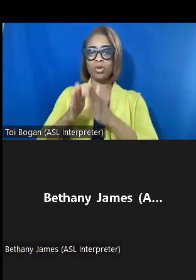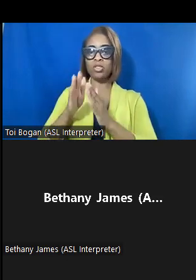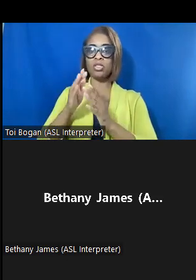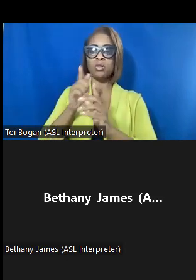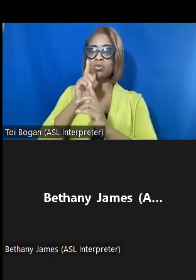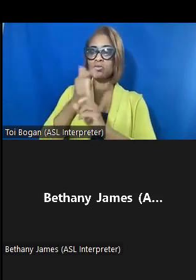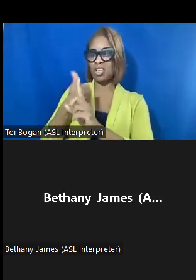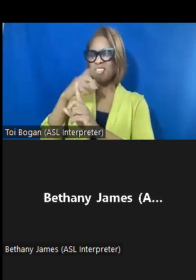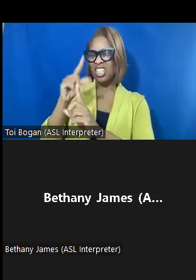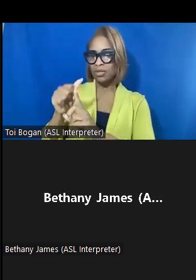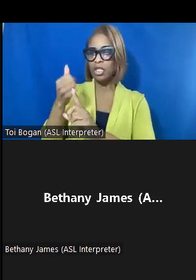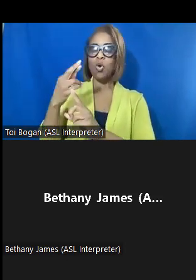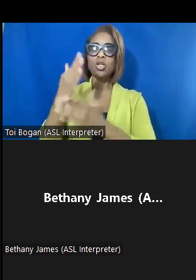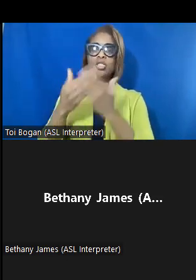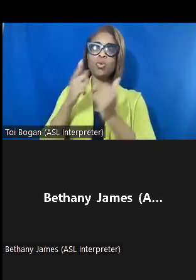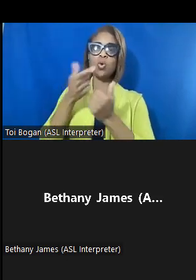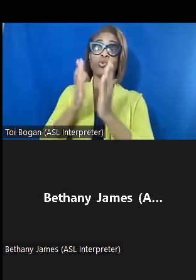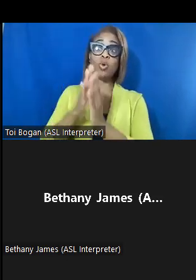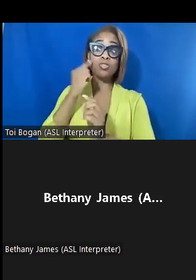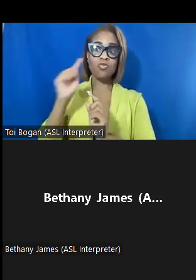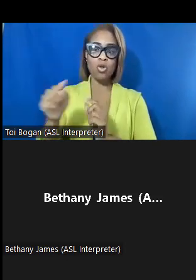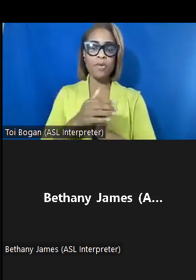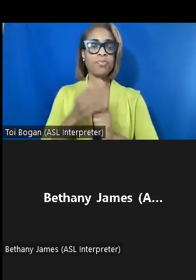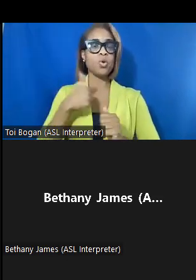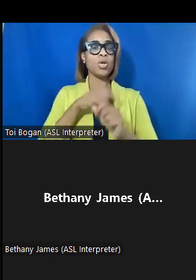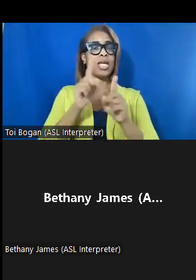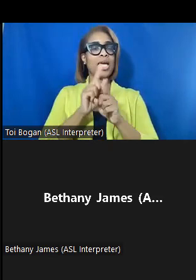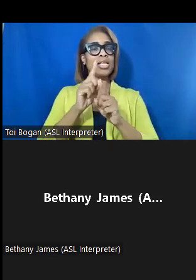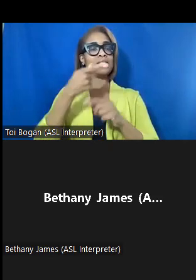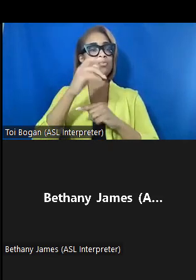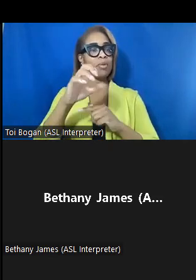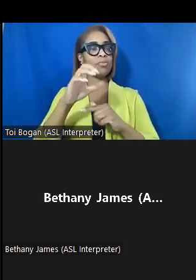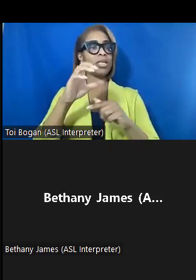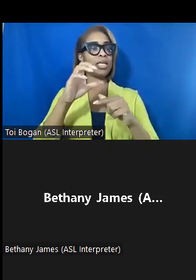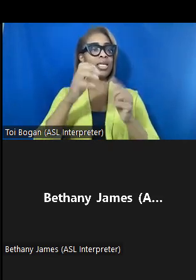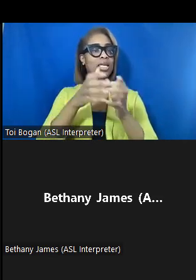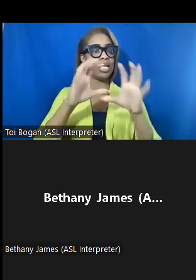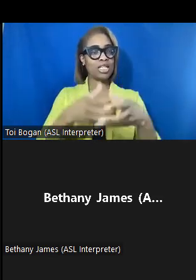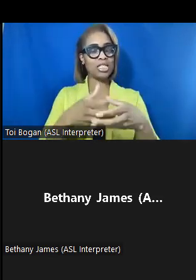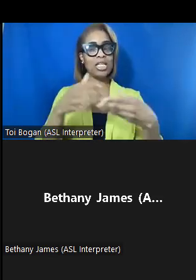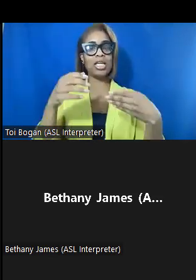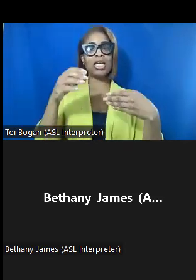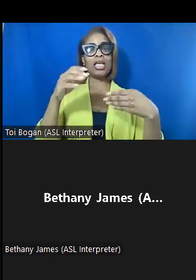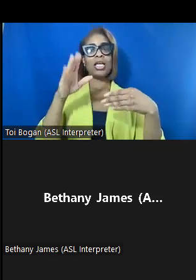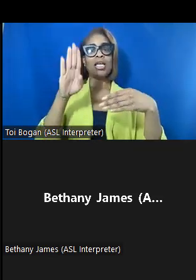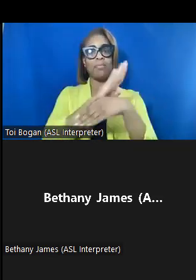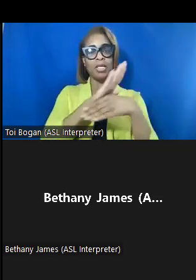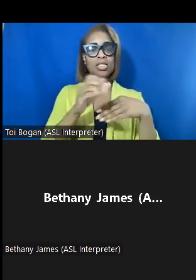And we as a public entity or an employer or a business doing a public offering business,